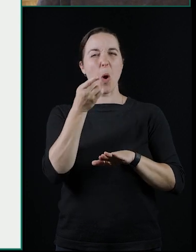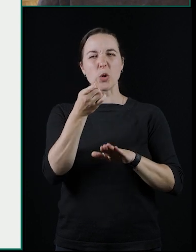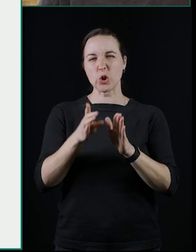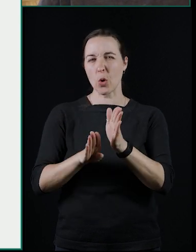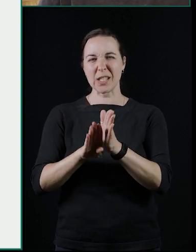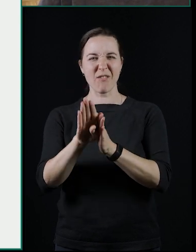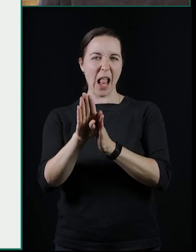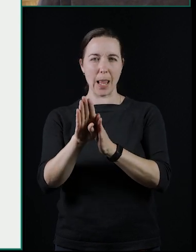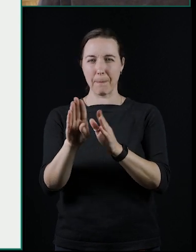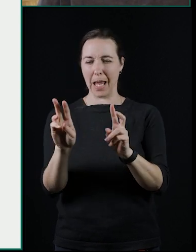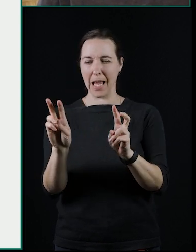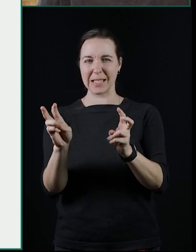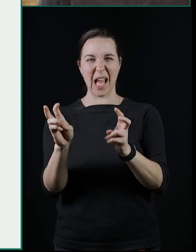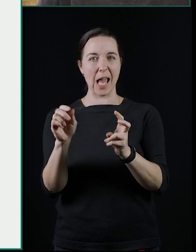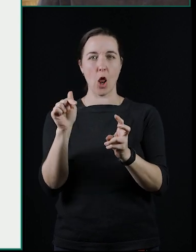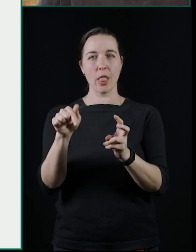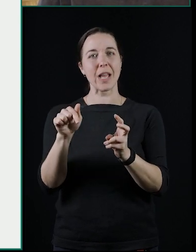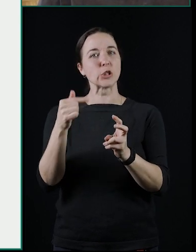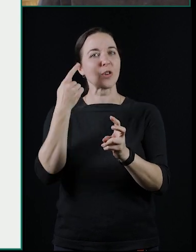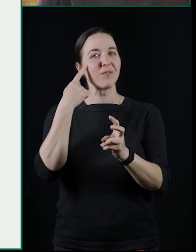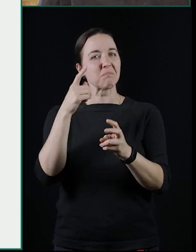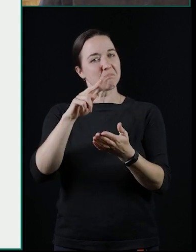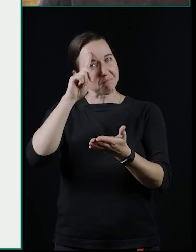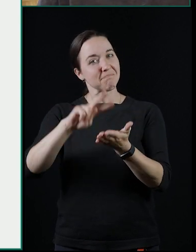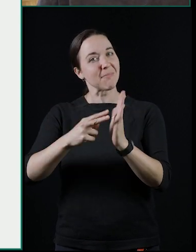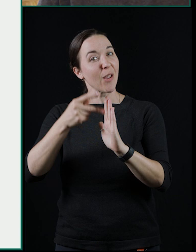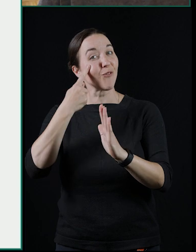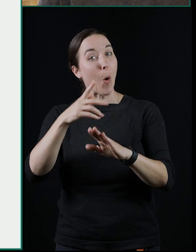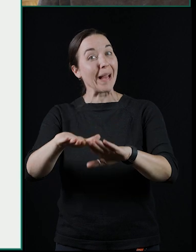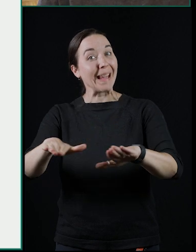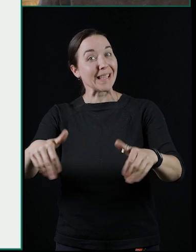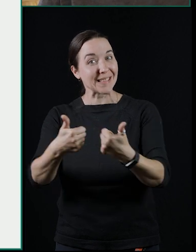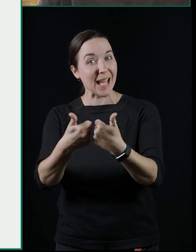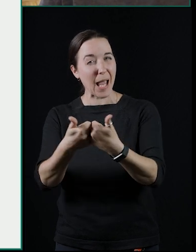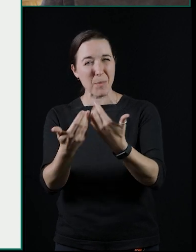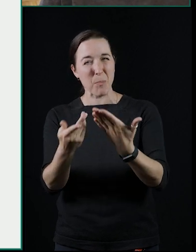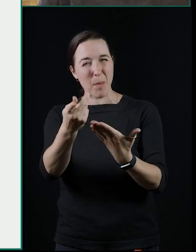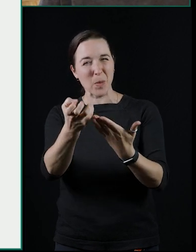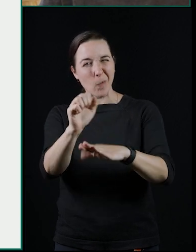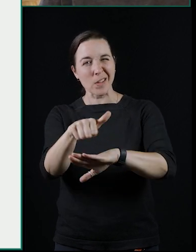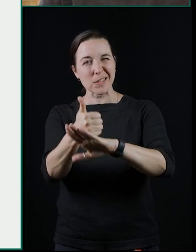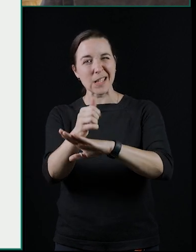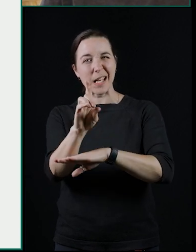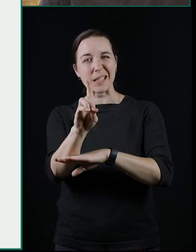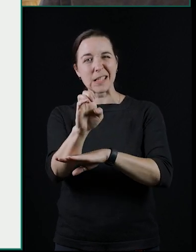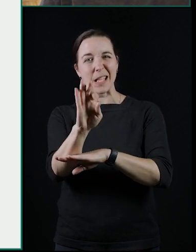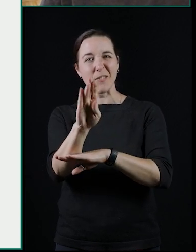if you're developing a title that's kids friendly, you probably want to put the default